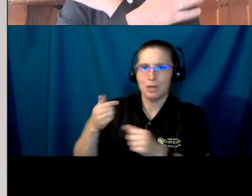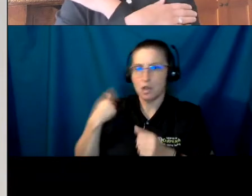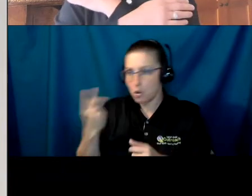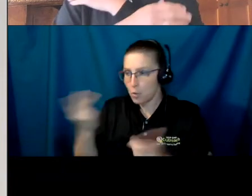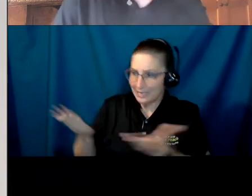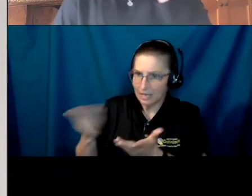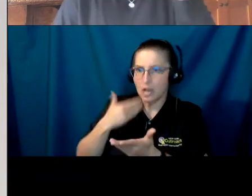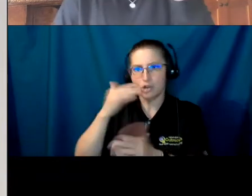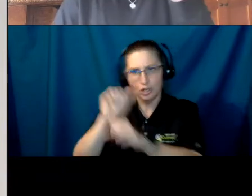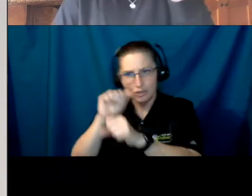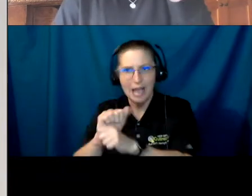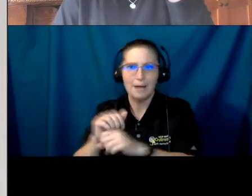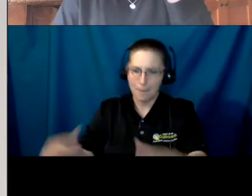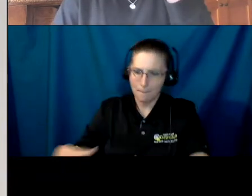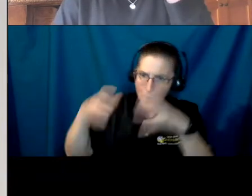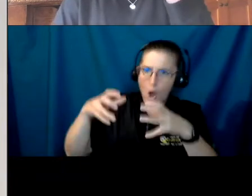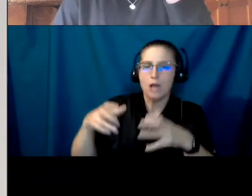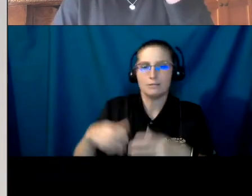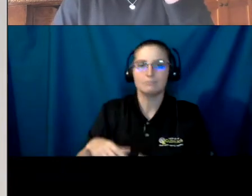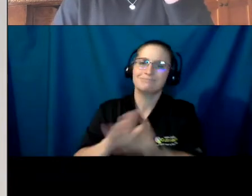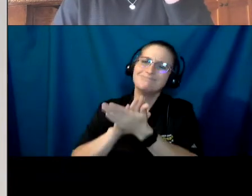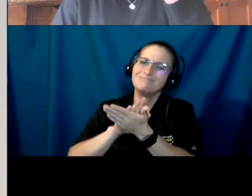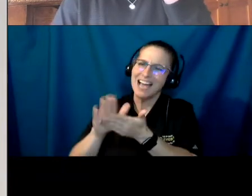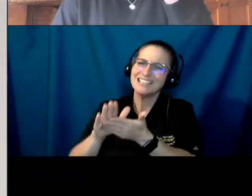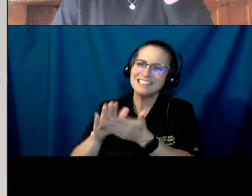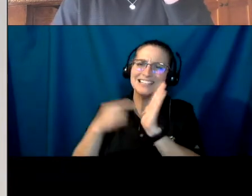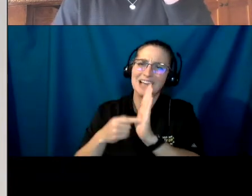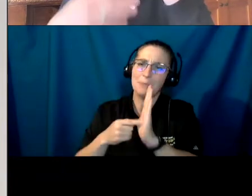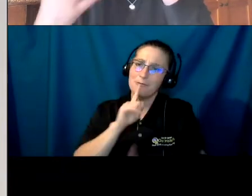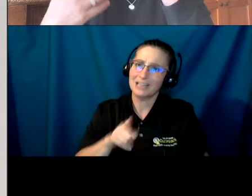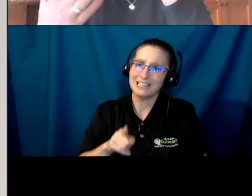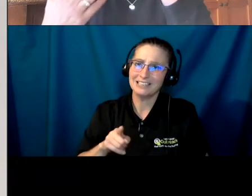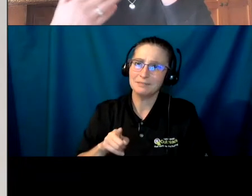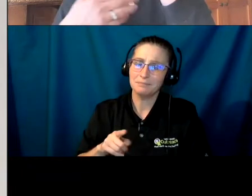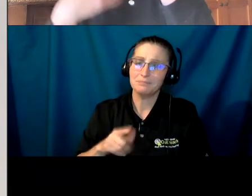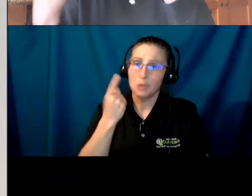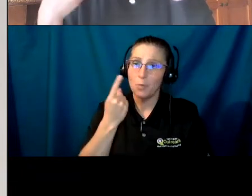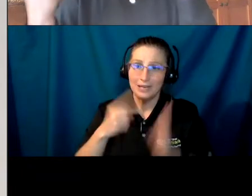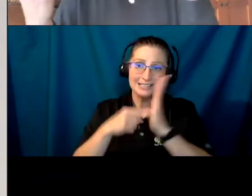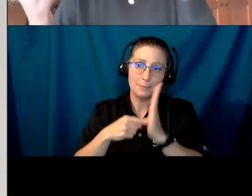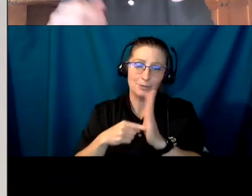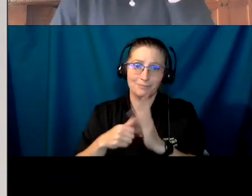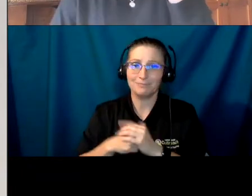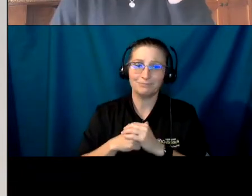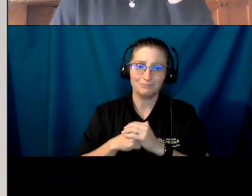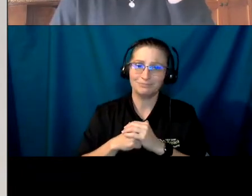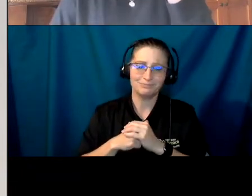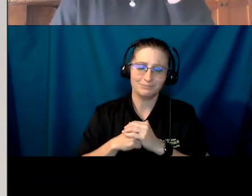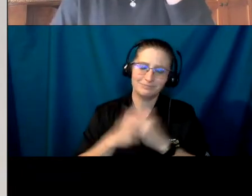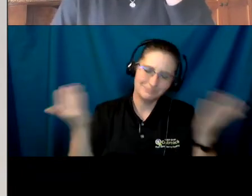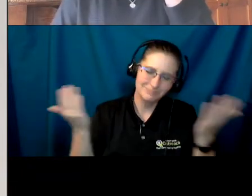ball, good job. So just it's a nice example. So just an example of, you know, how great